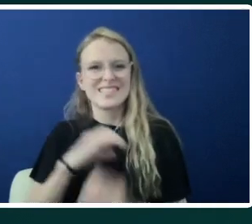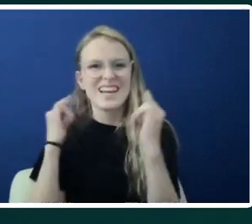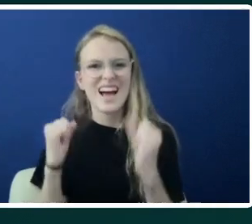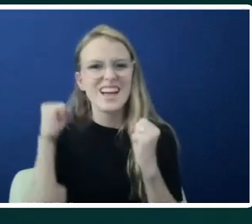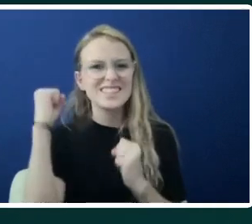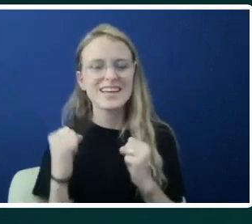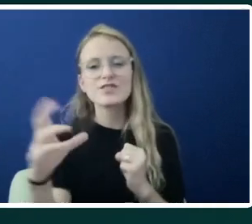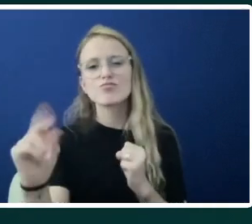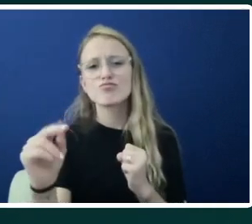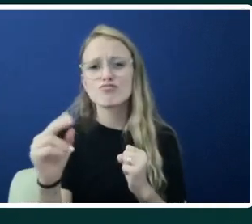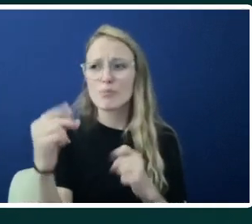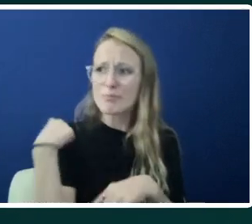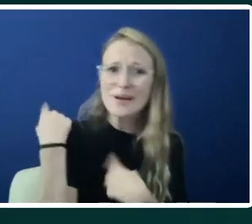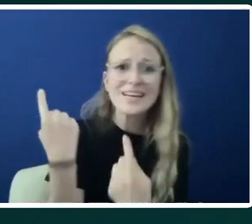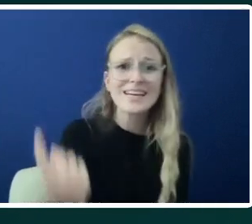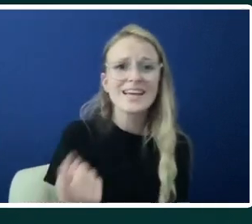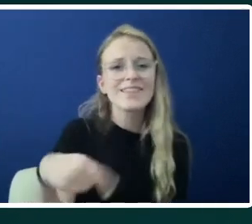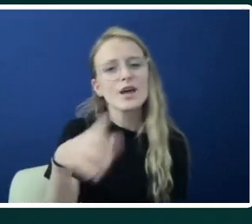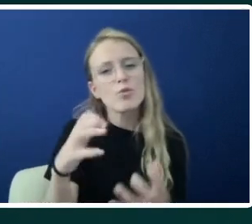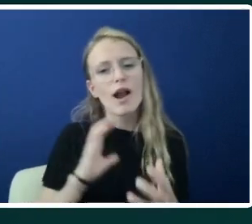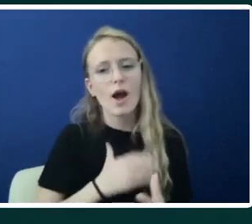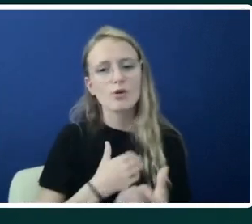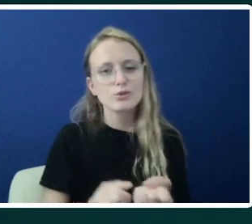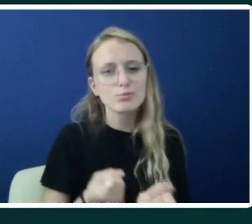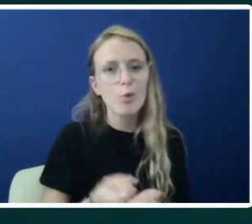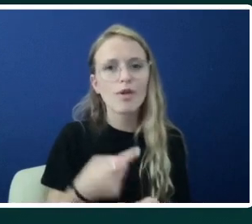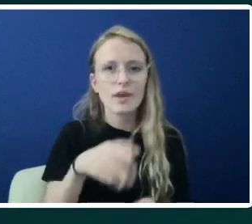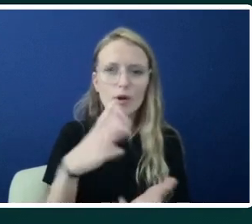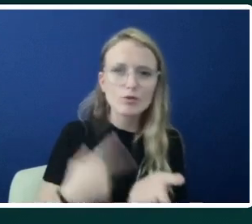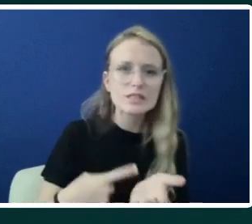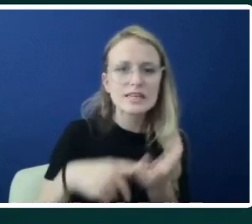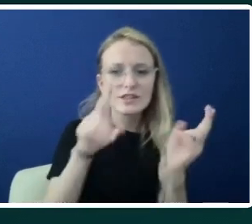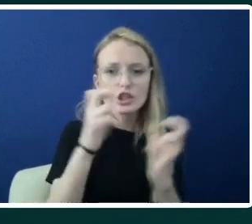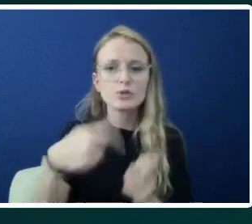through them. And this idea of equity and justice, if we want to live in a world in